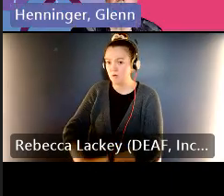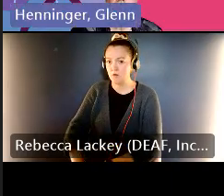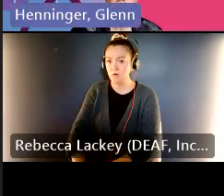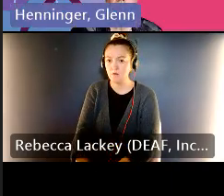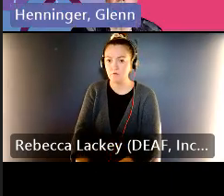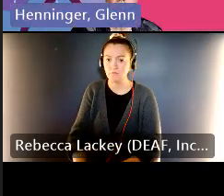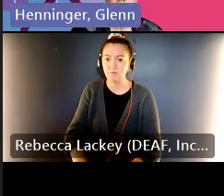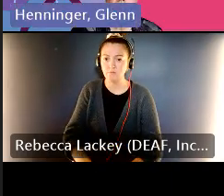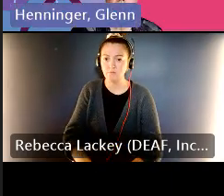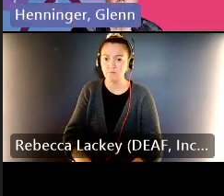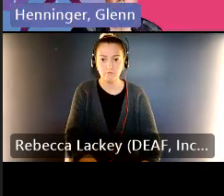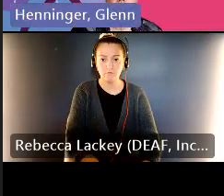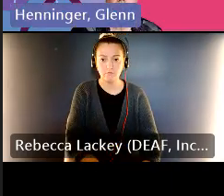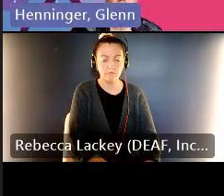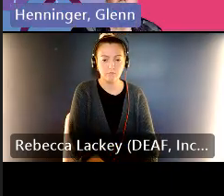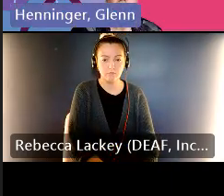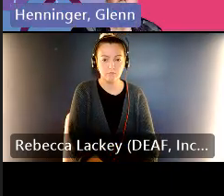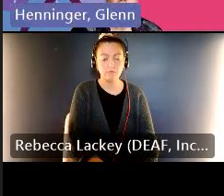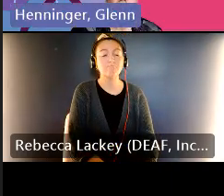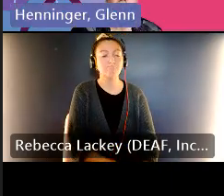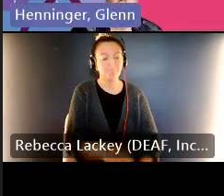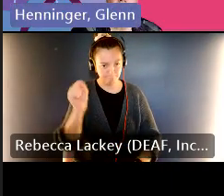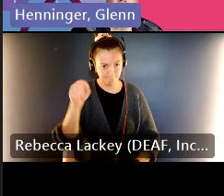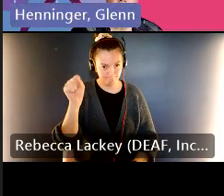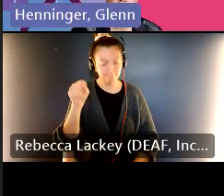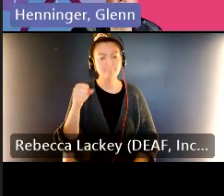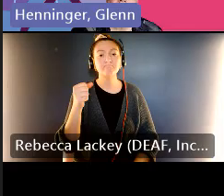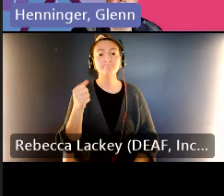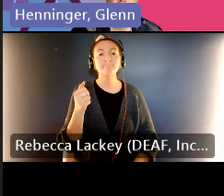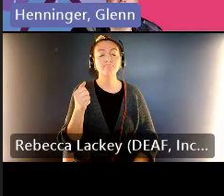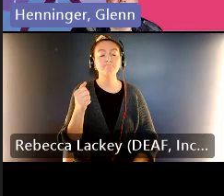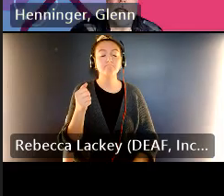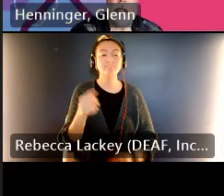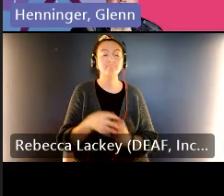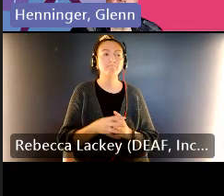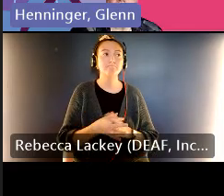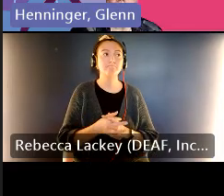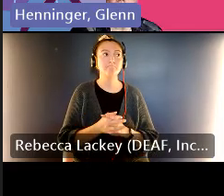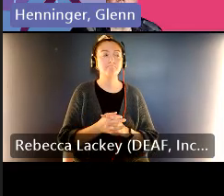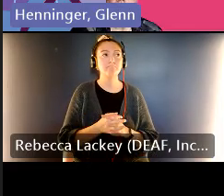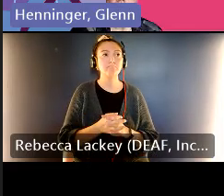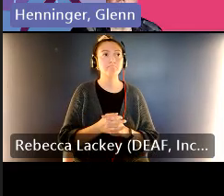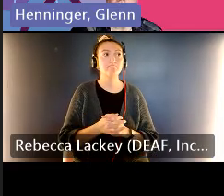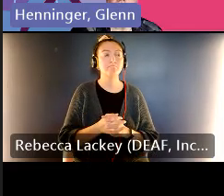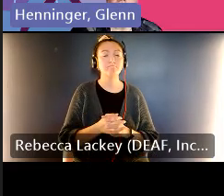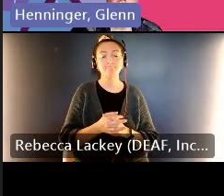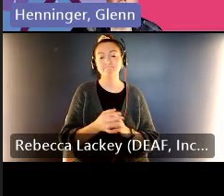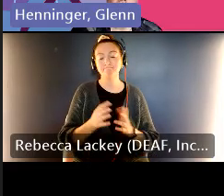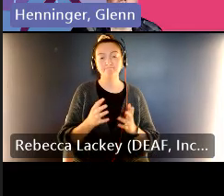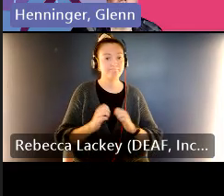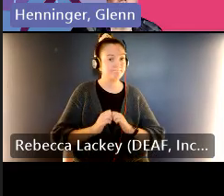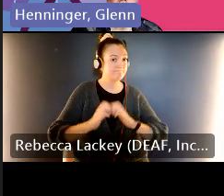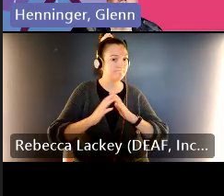So with the advent of AI and some other online vendor resources,